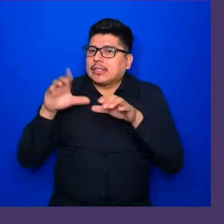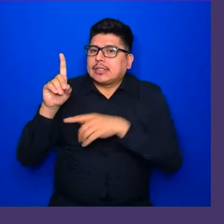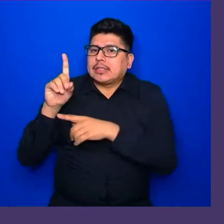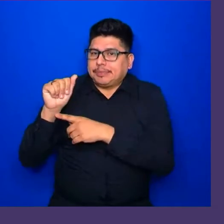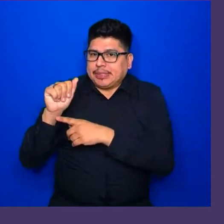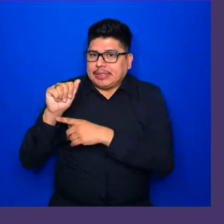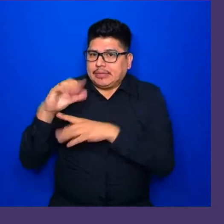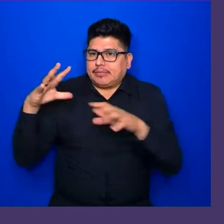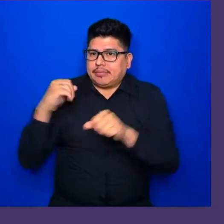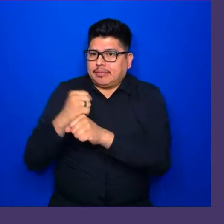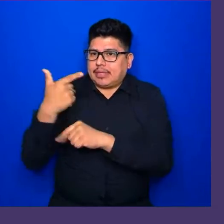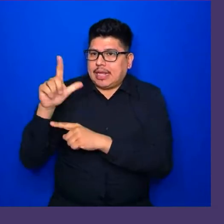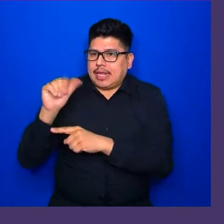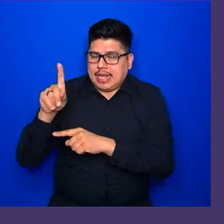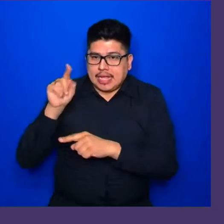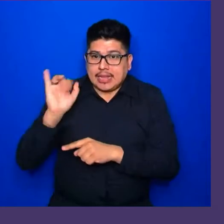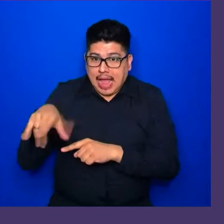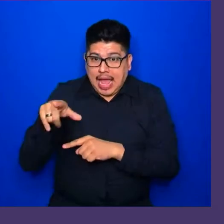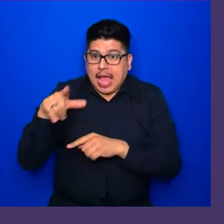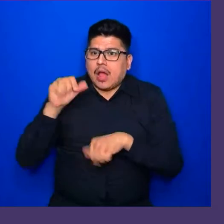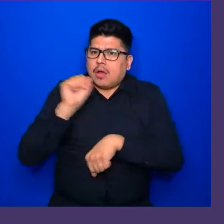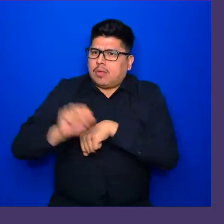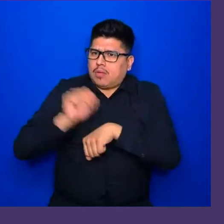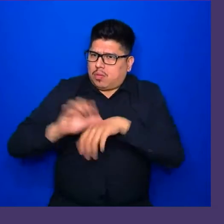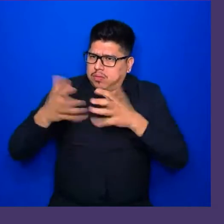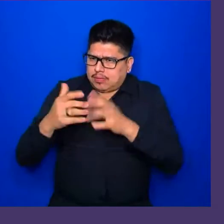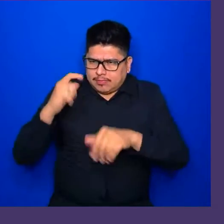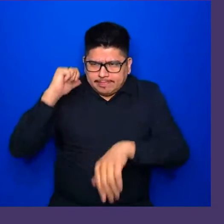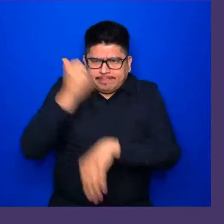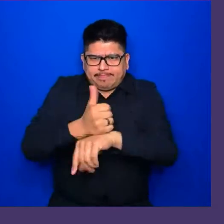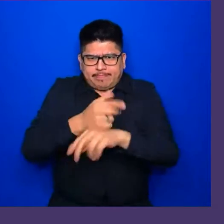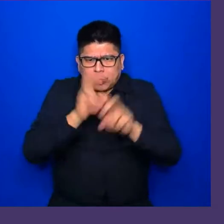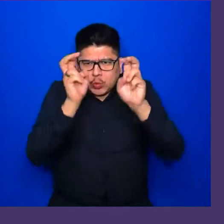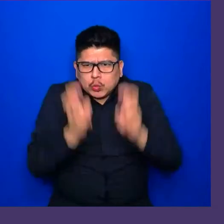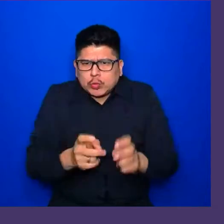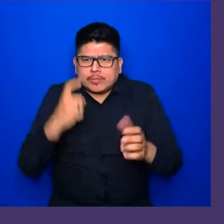some bilateral work on disability inclusive democracy, whether it's Nigeria, Malaysia, etc.